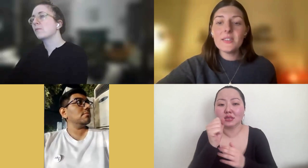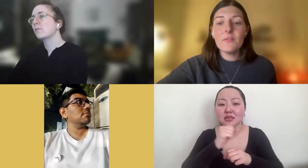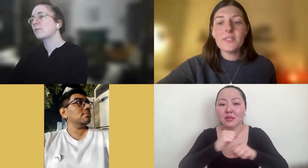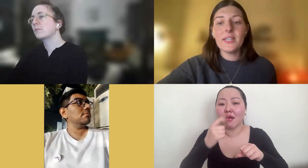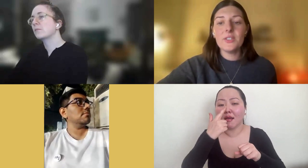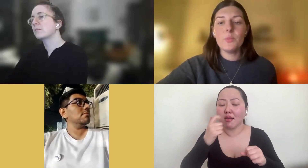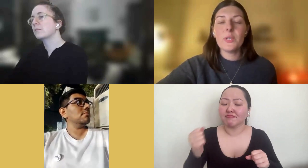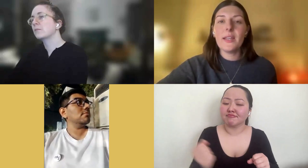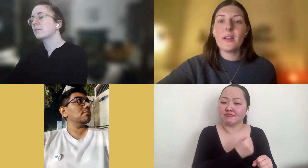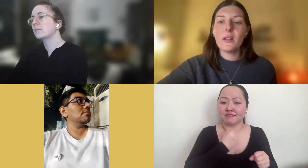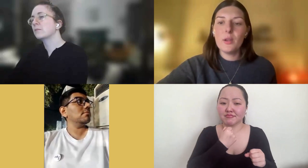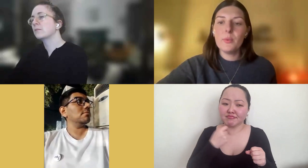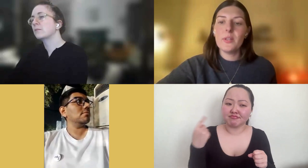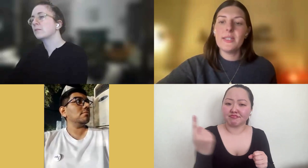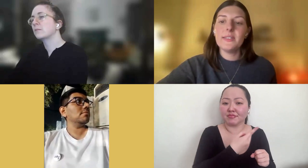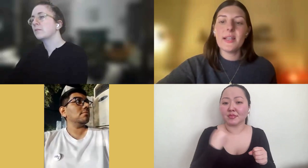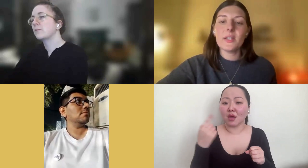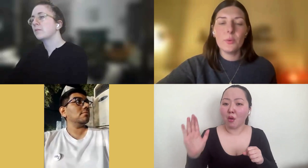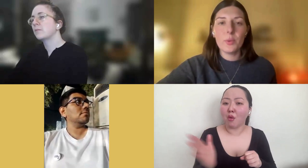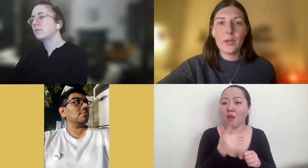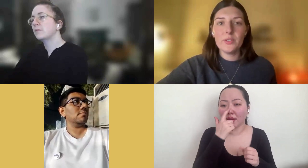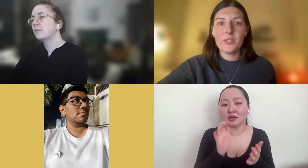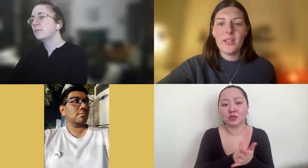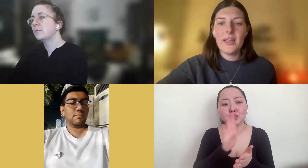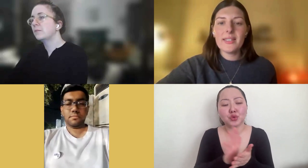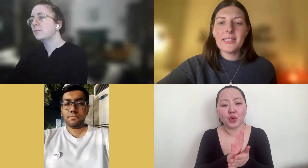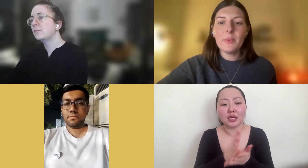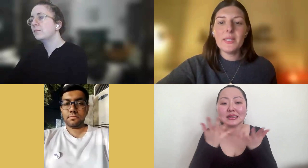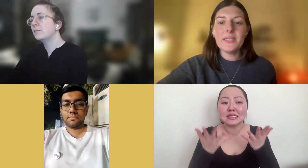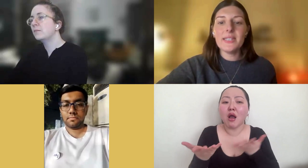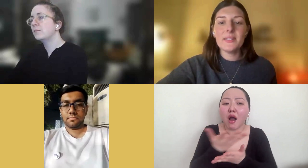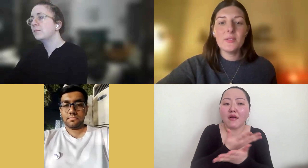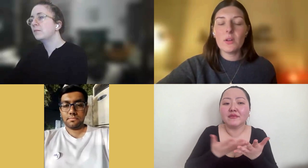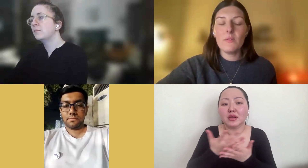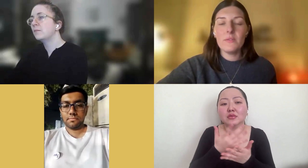Today's conversation will take a global and intersectional approach. Accessibility is not